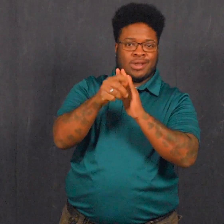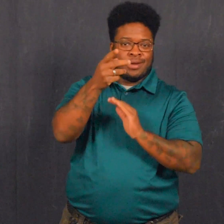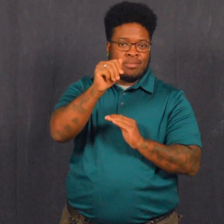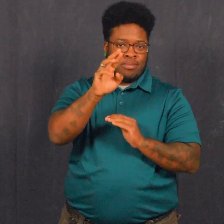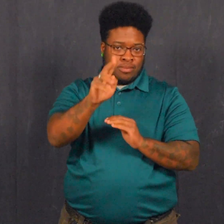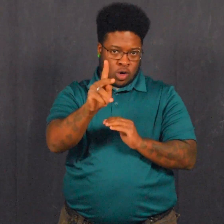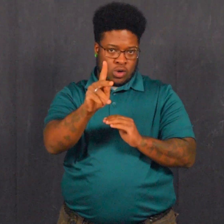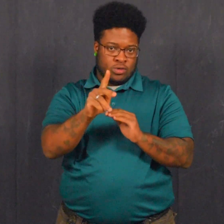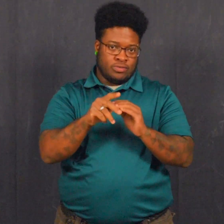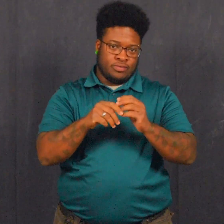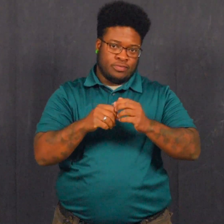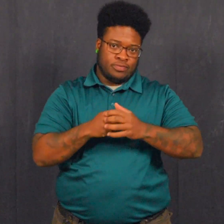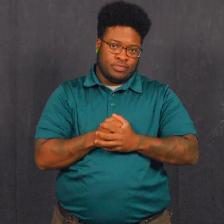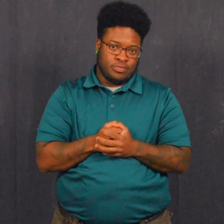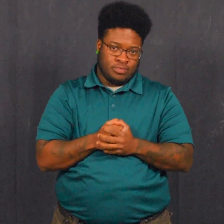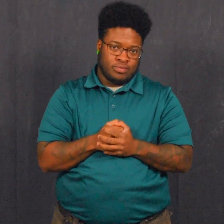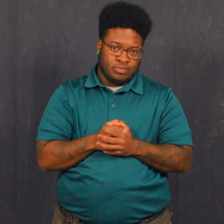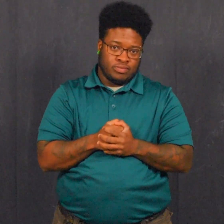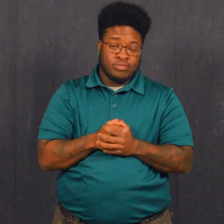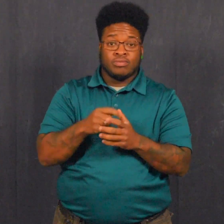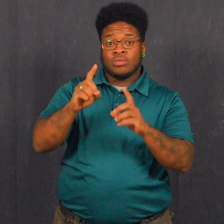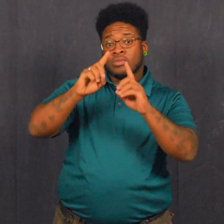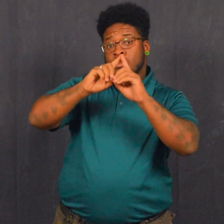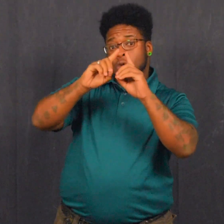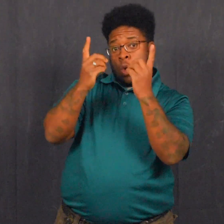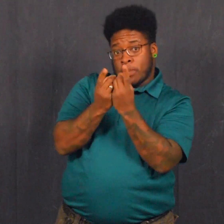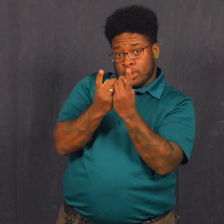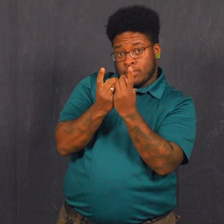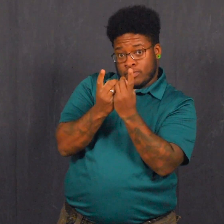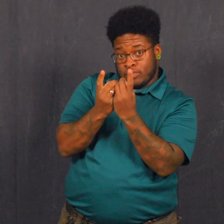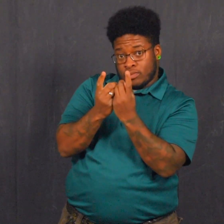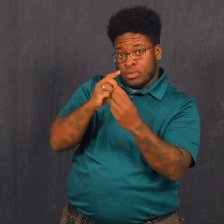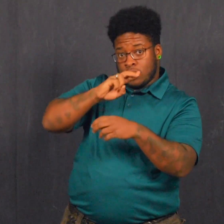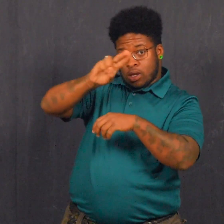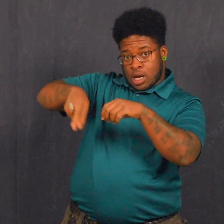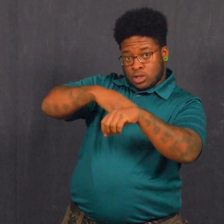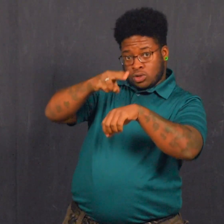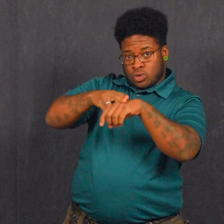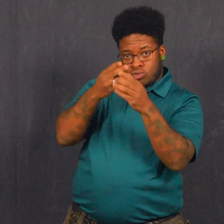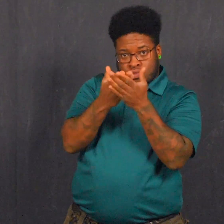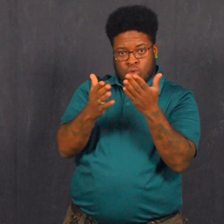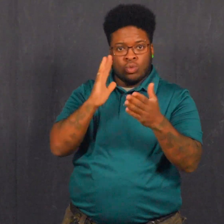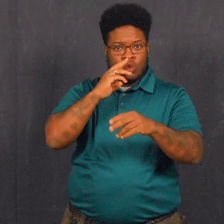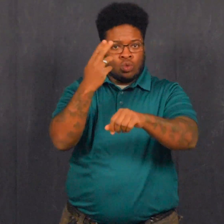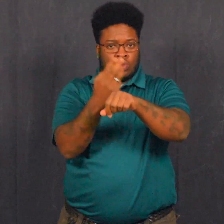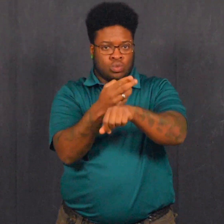The Department of Natural Resources will use the money to